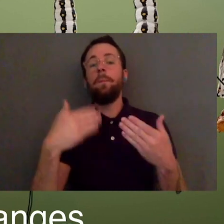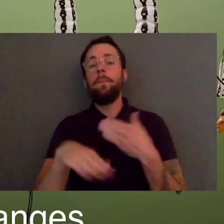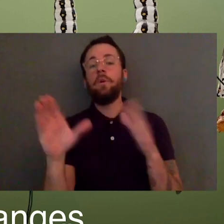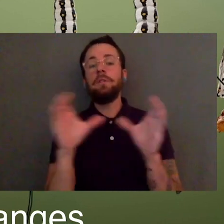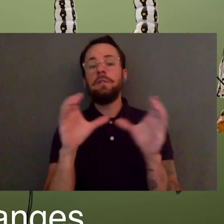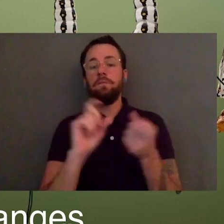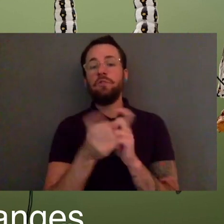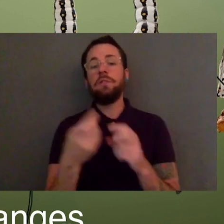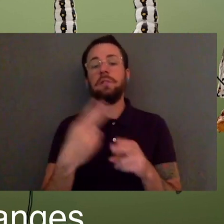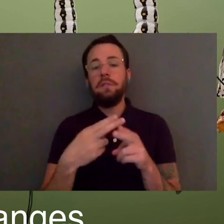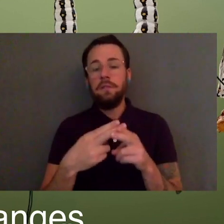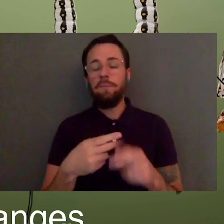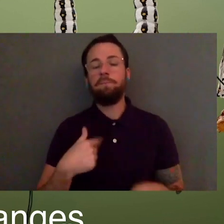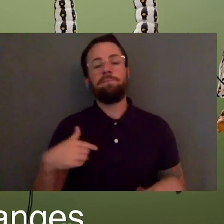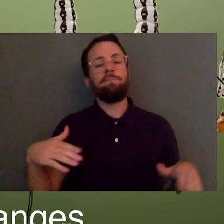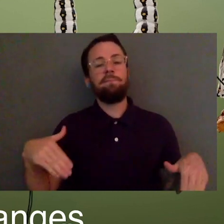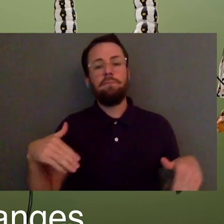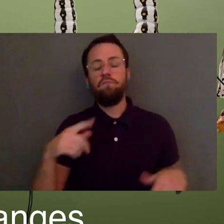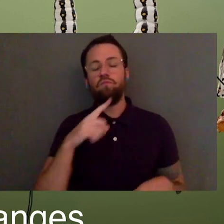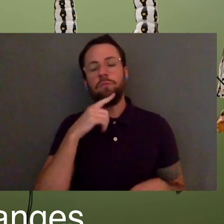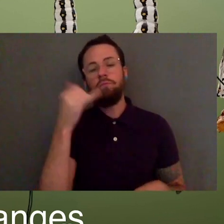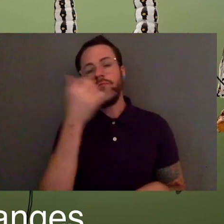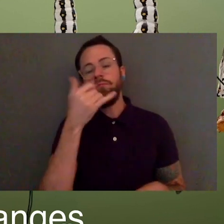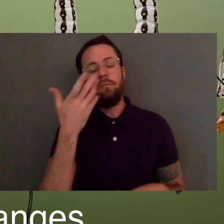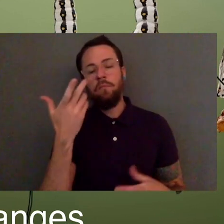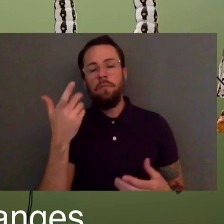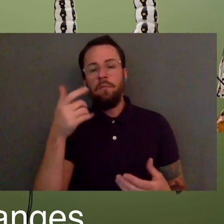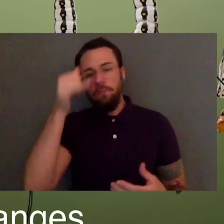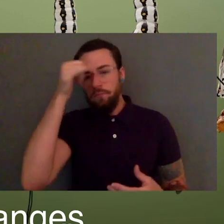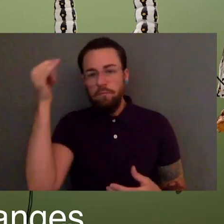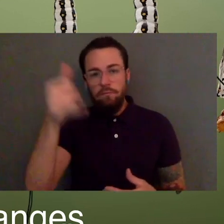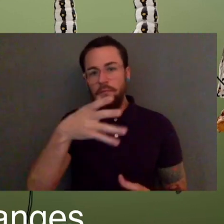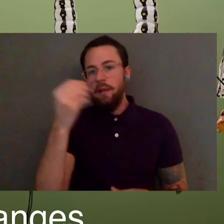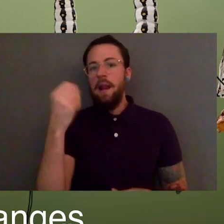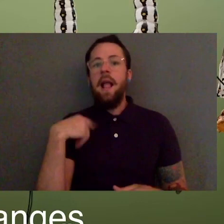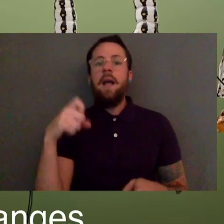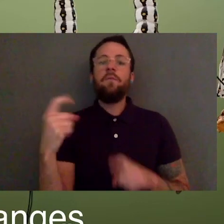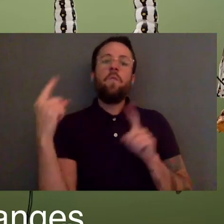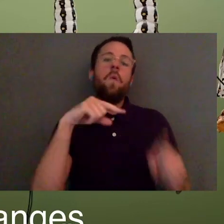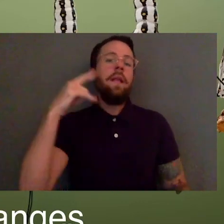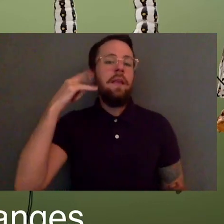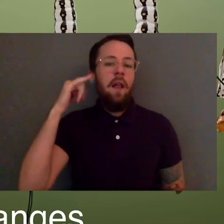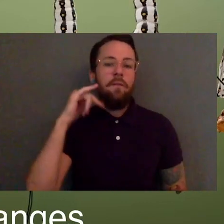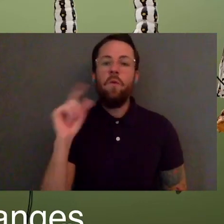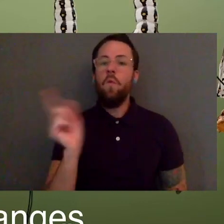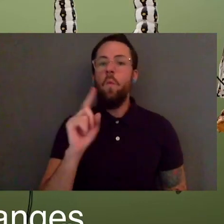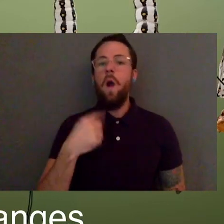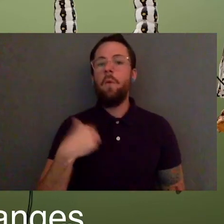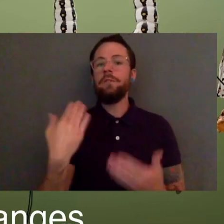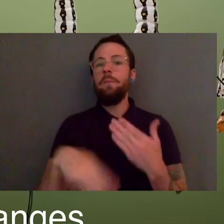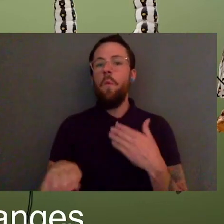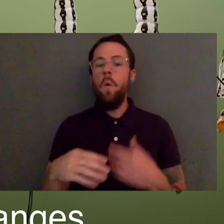of transition. . Birth certificates are generally very difficult to change.